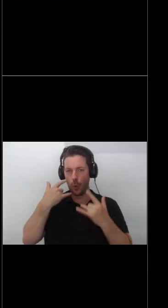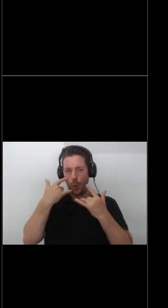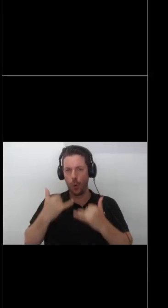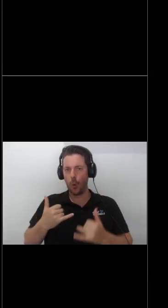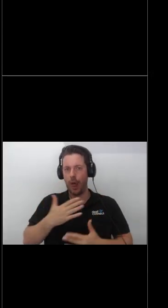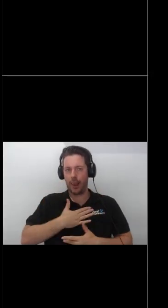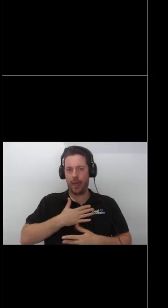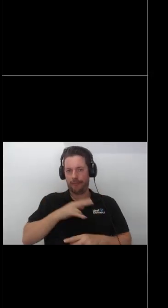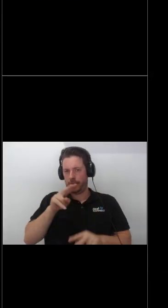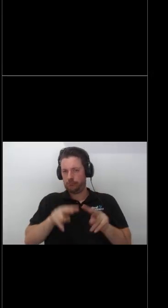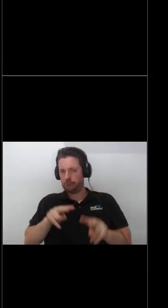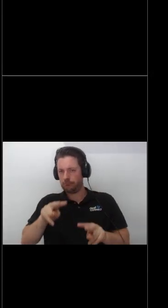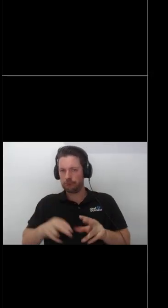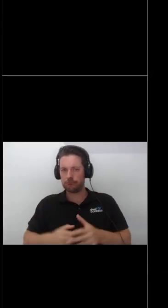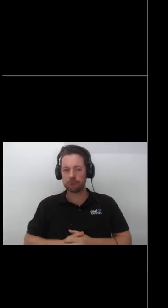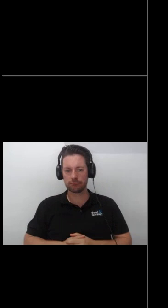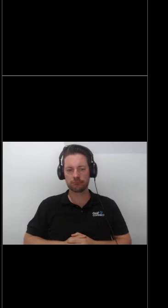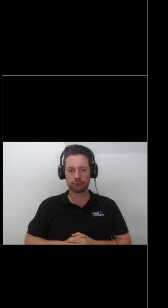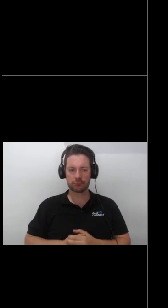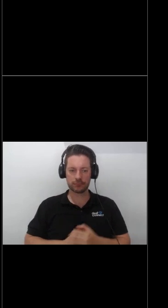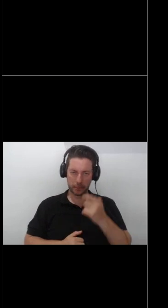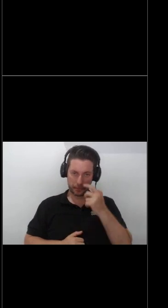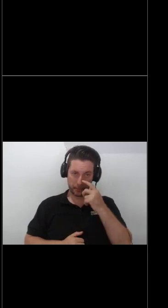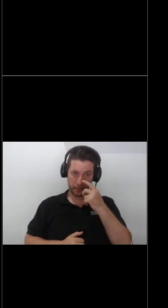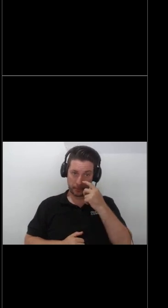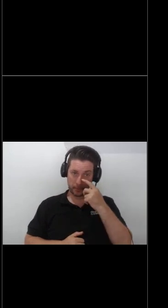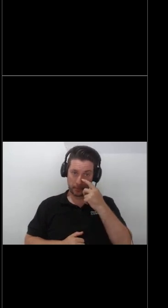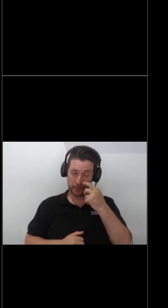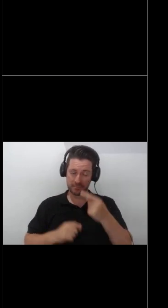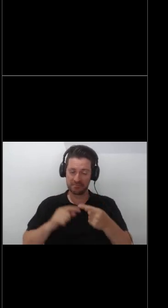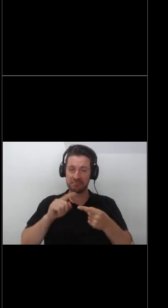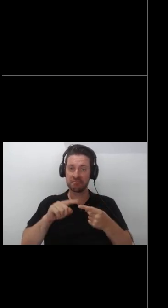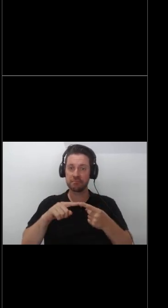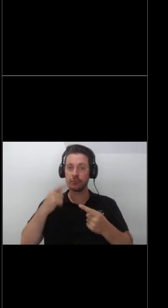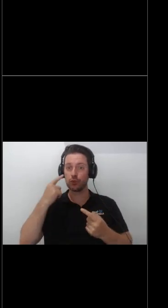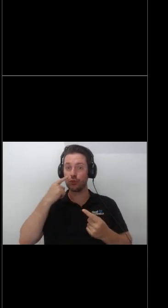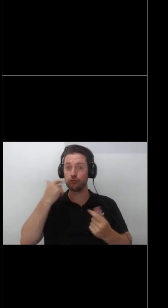So firstly, there is a reasonable, reasonable prospect of success test